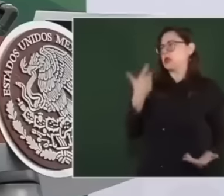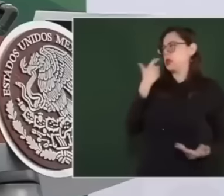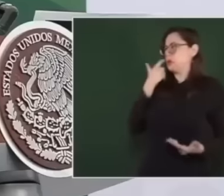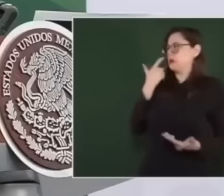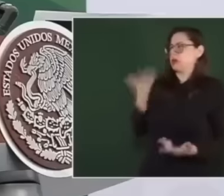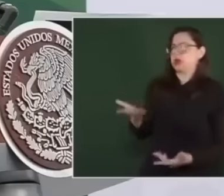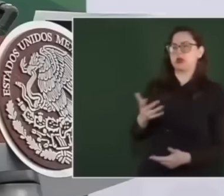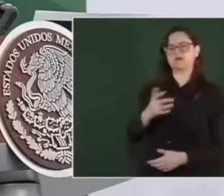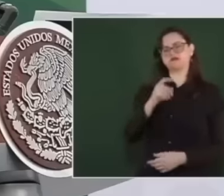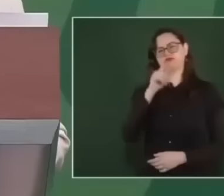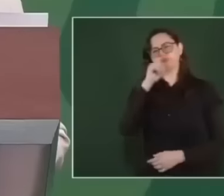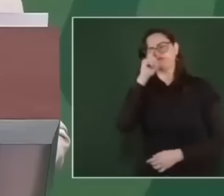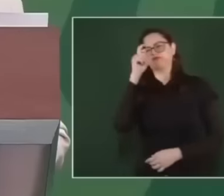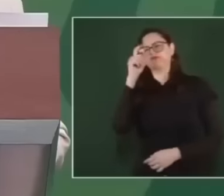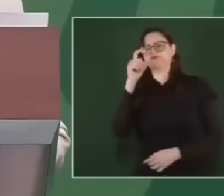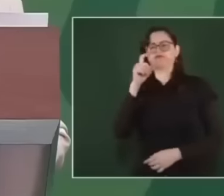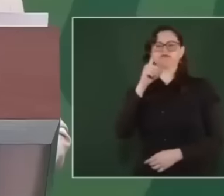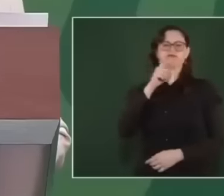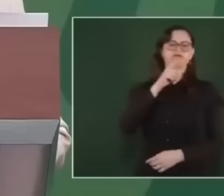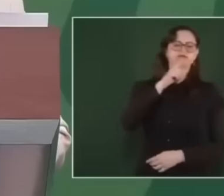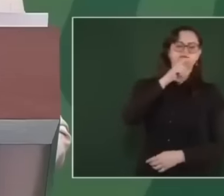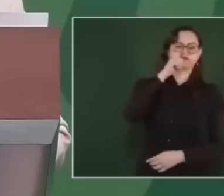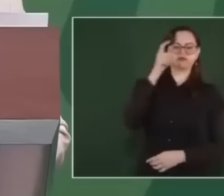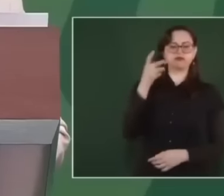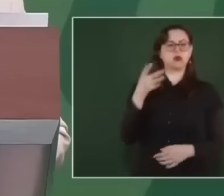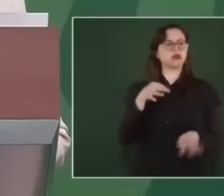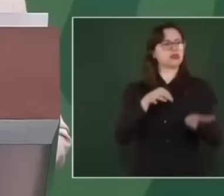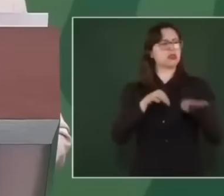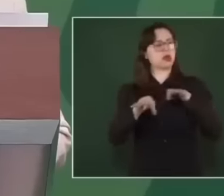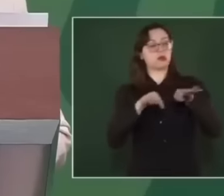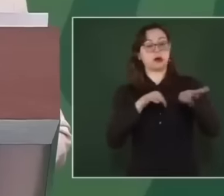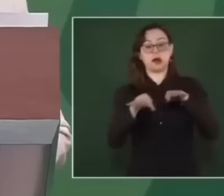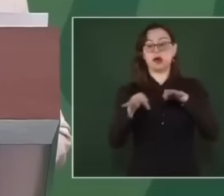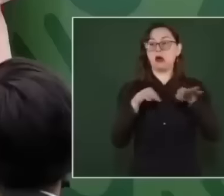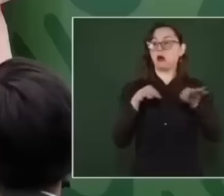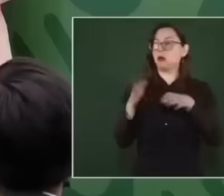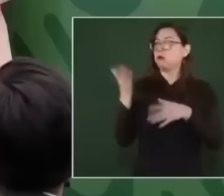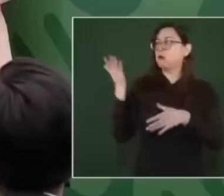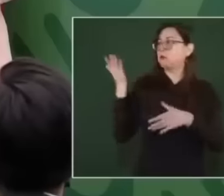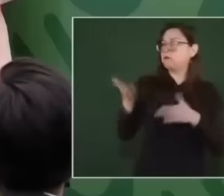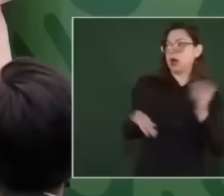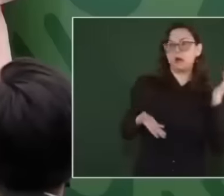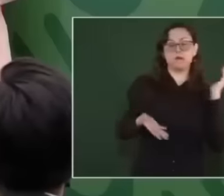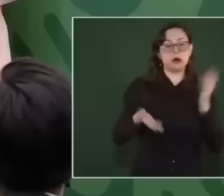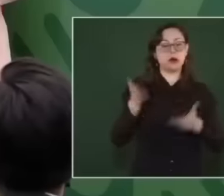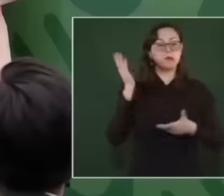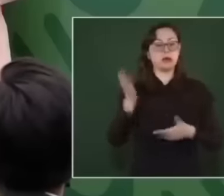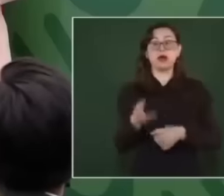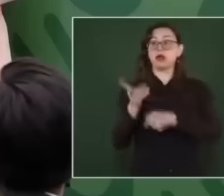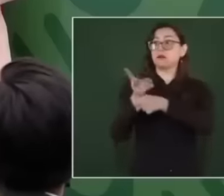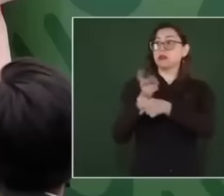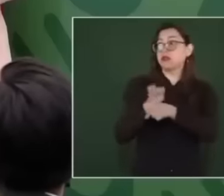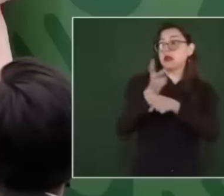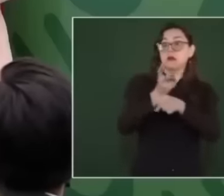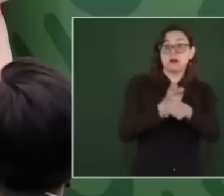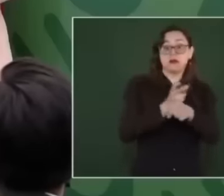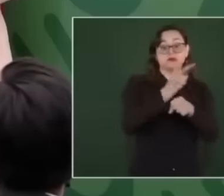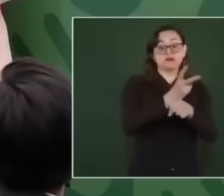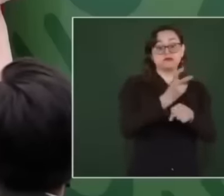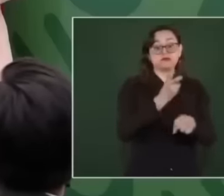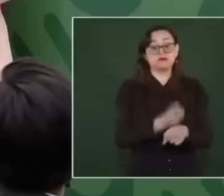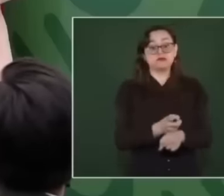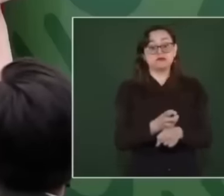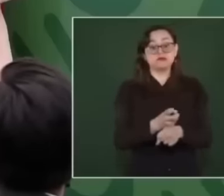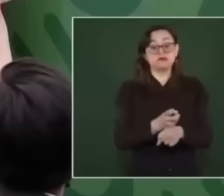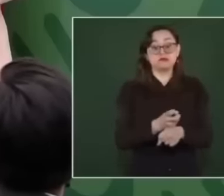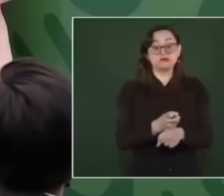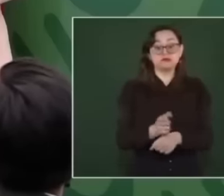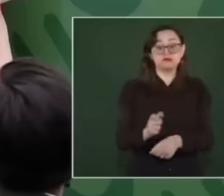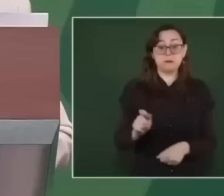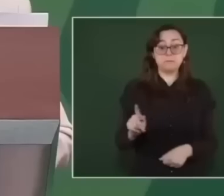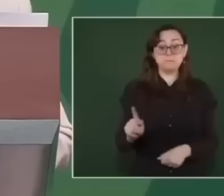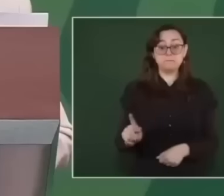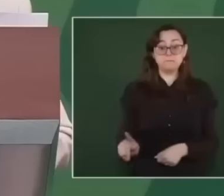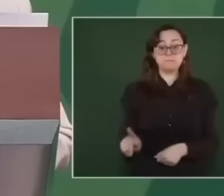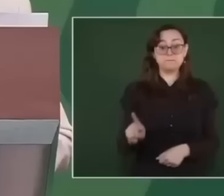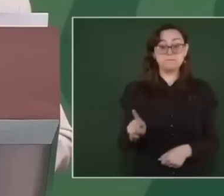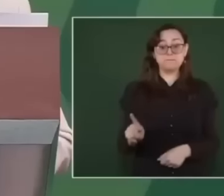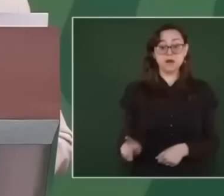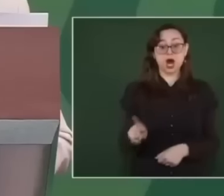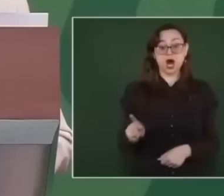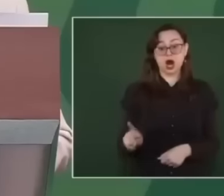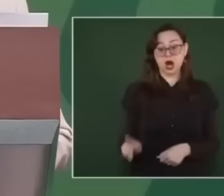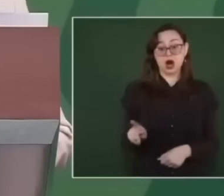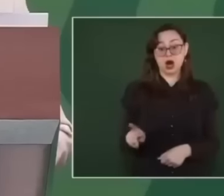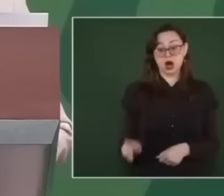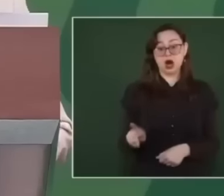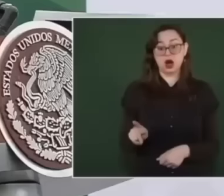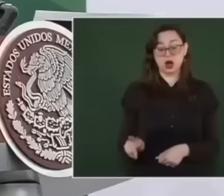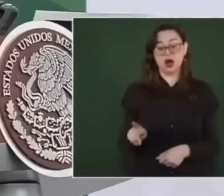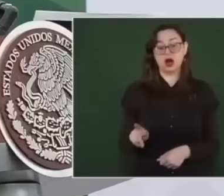. the work of the Federal Police filled this center with screens to screen the then